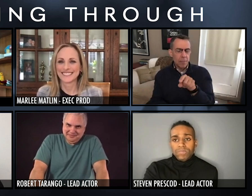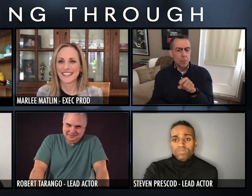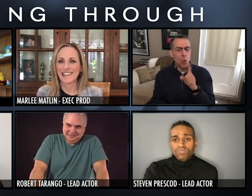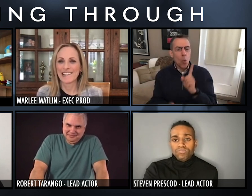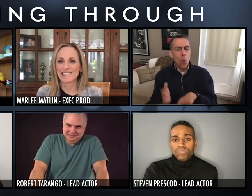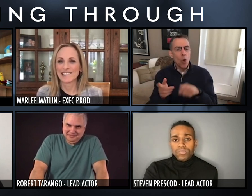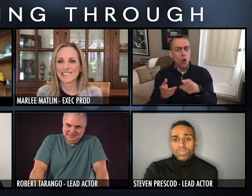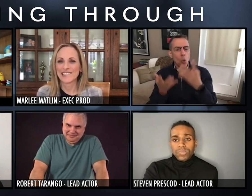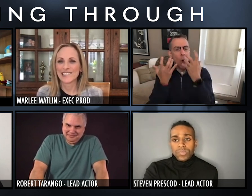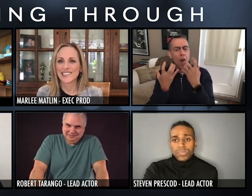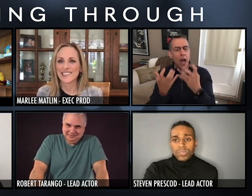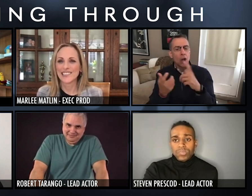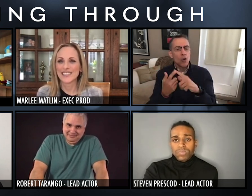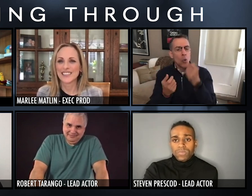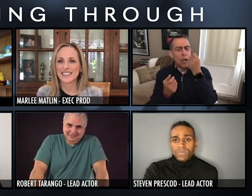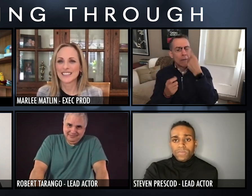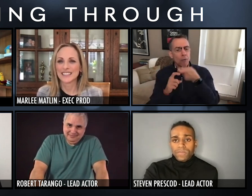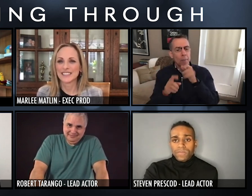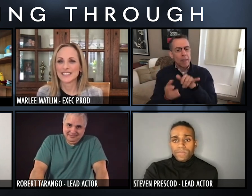audiences to take away with this film?